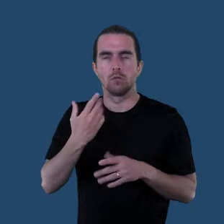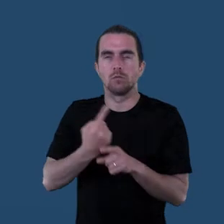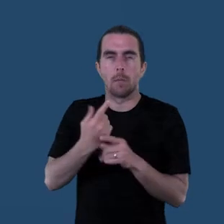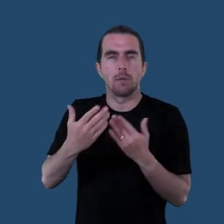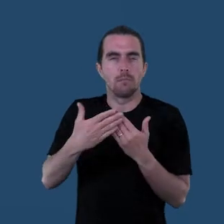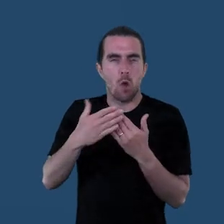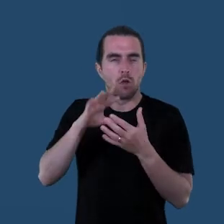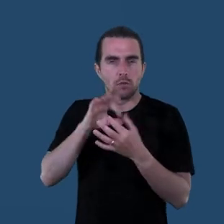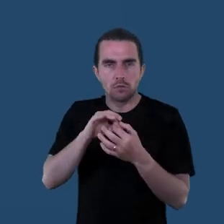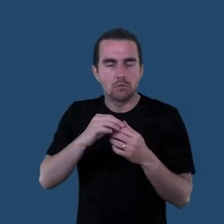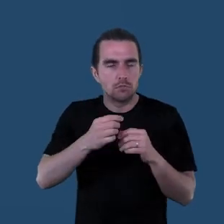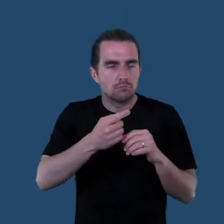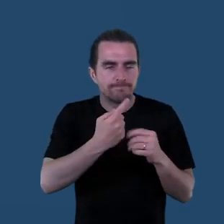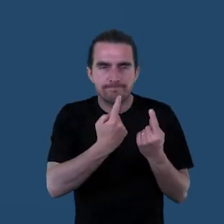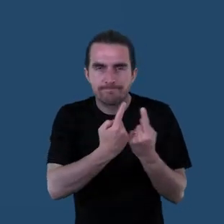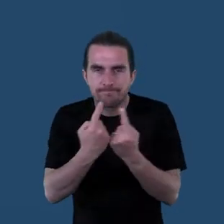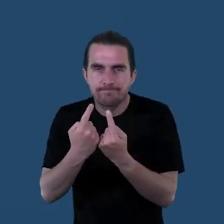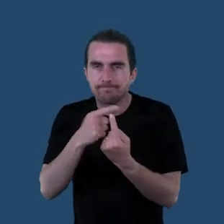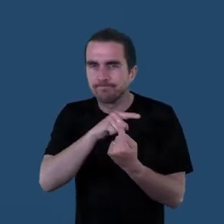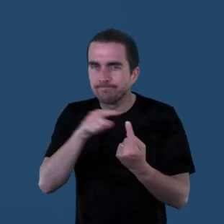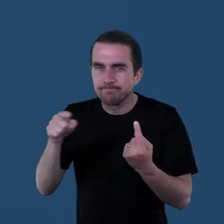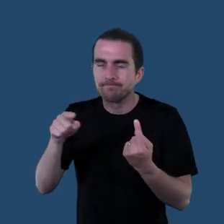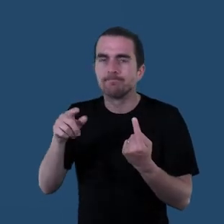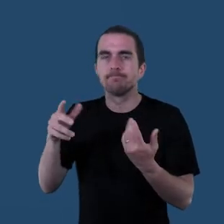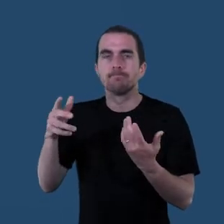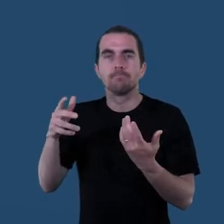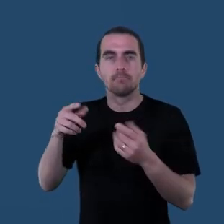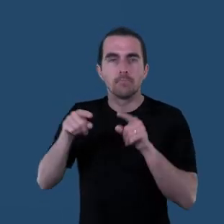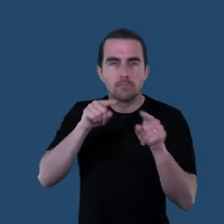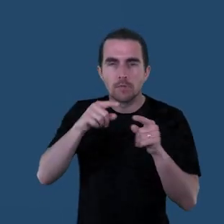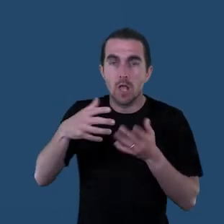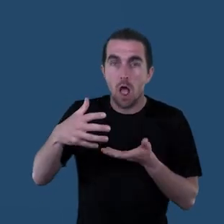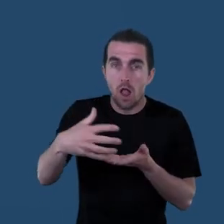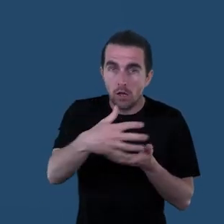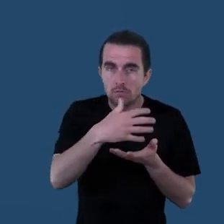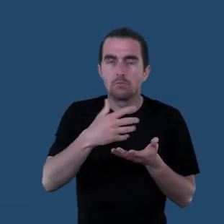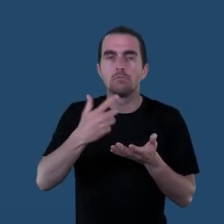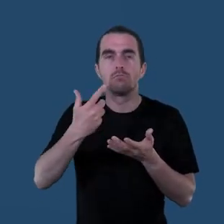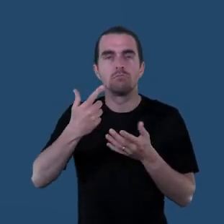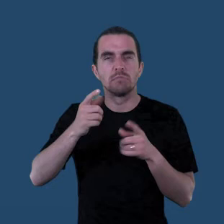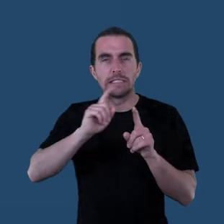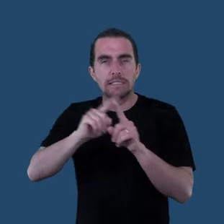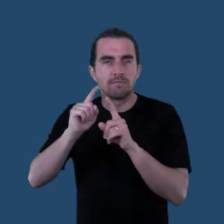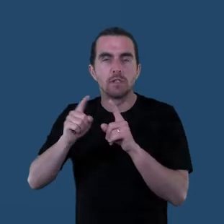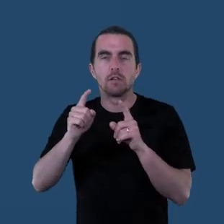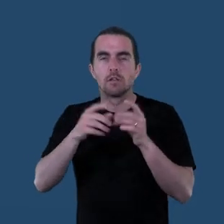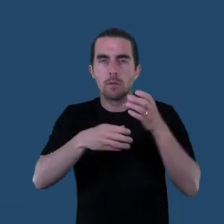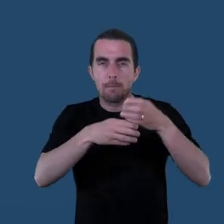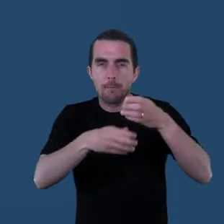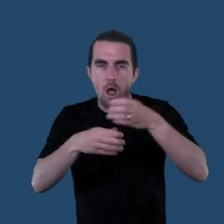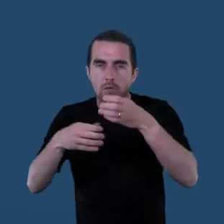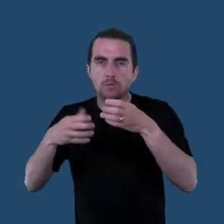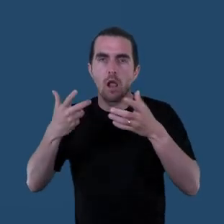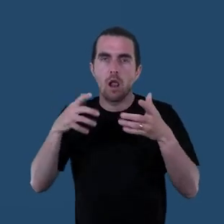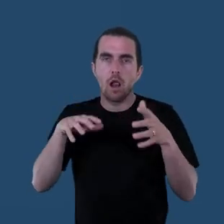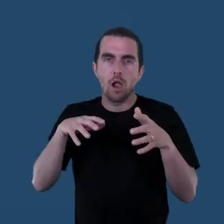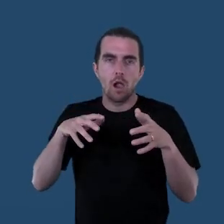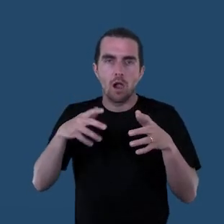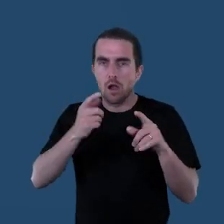we've talked quite a bit about specimens and Hope, but one other aspect of the collection that's a little bit different is the use of models,